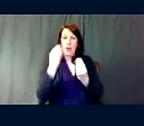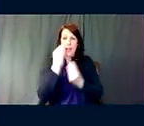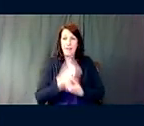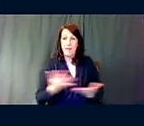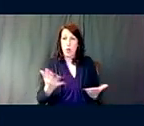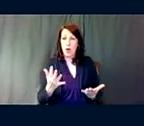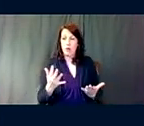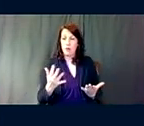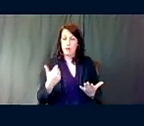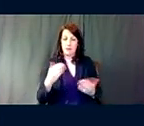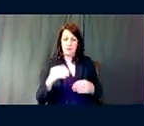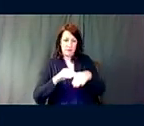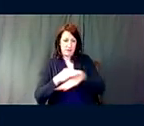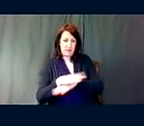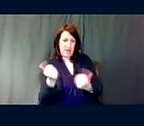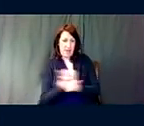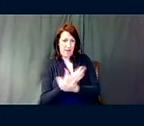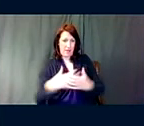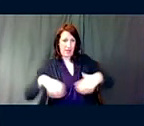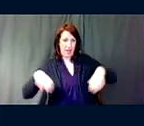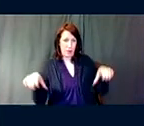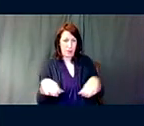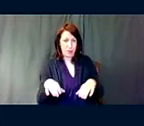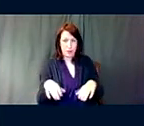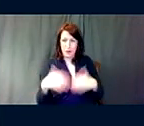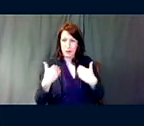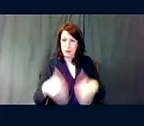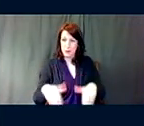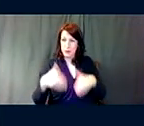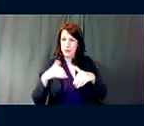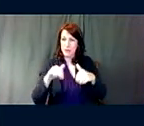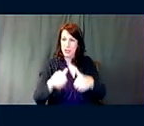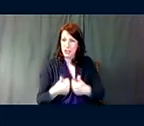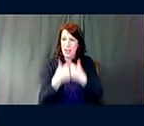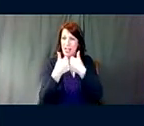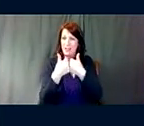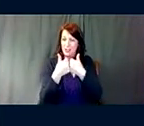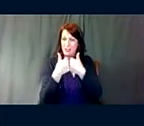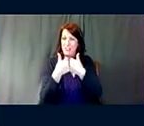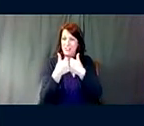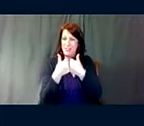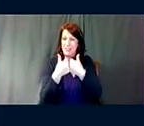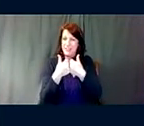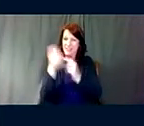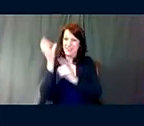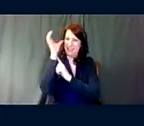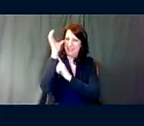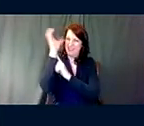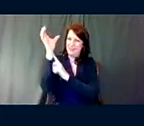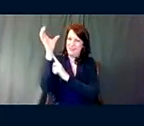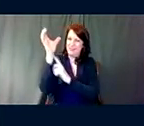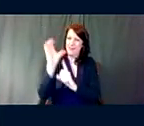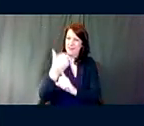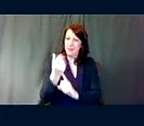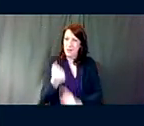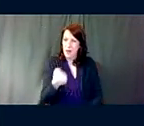UTILITY, AND HOW IT INFORMS ALL OF WHAT WE DO, IT IS A VERY SLIPPERY AND CHALLENGING ENTITY